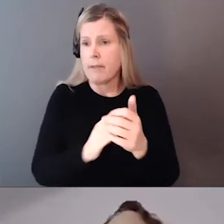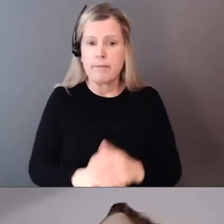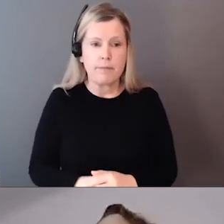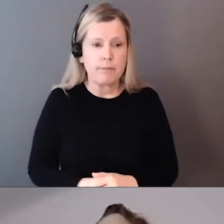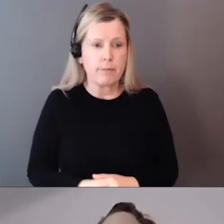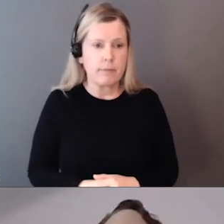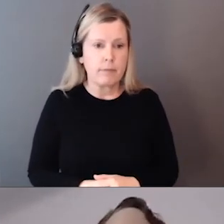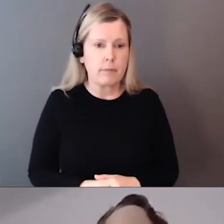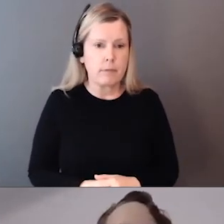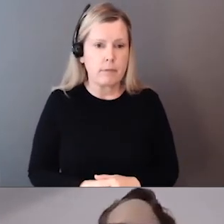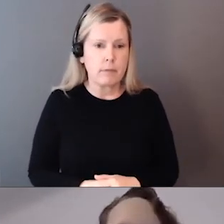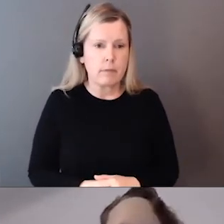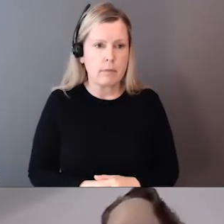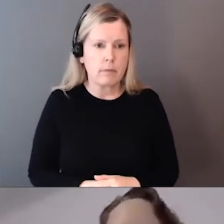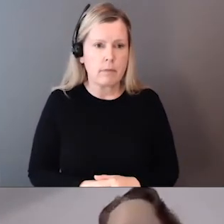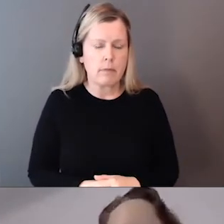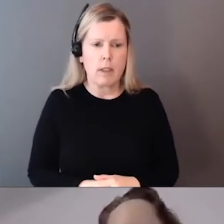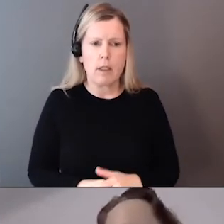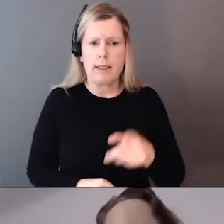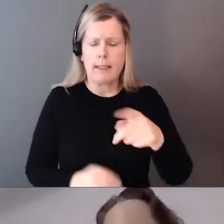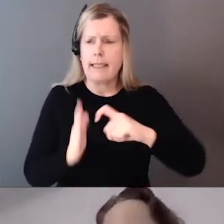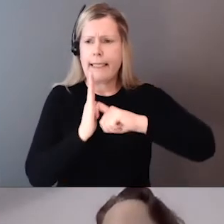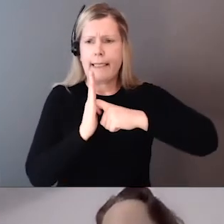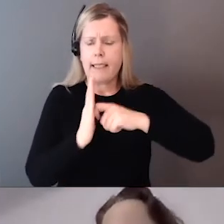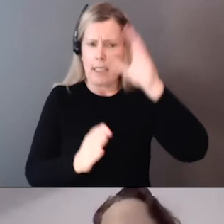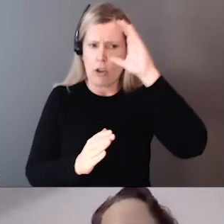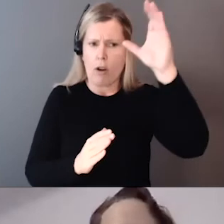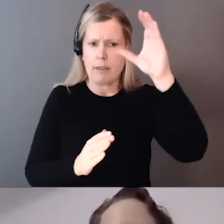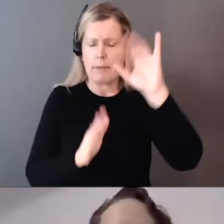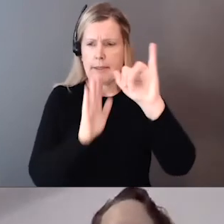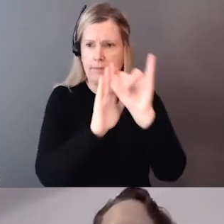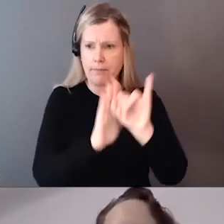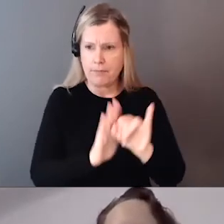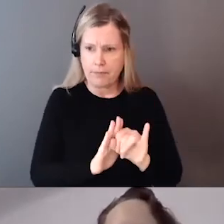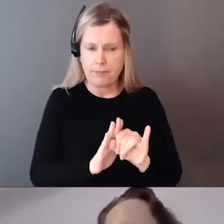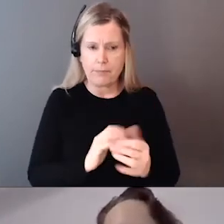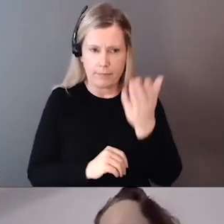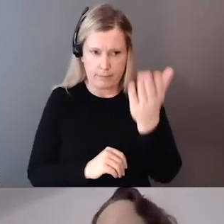We had some guiding concepts for this guide. What's key is that there was unique challenges